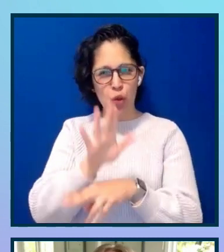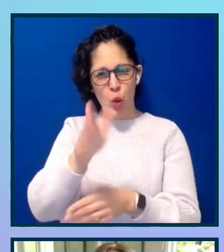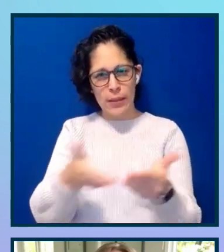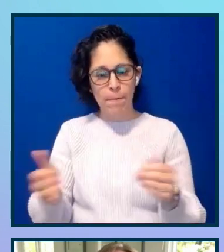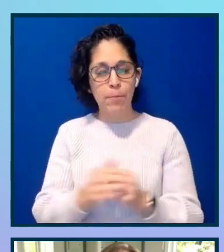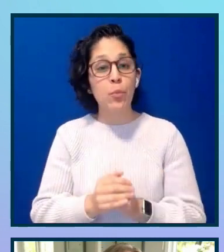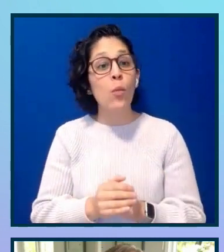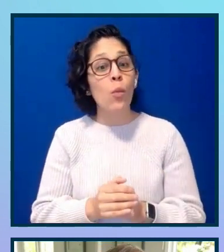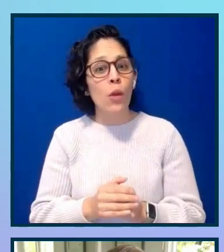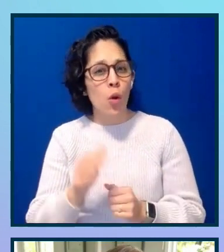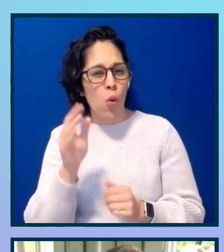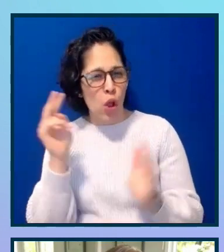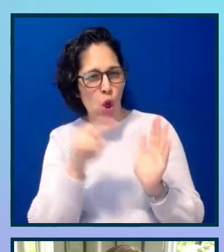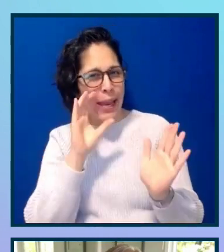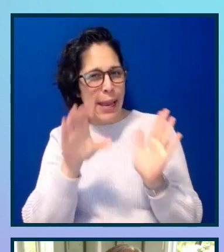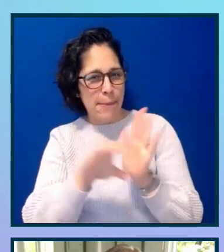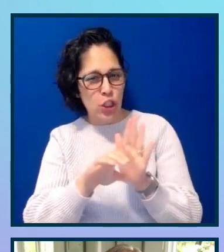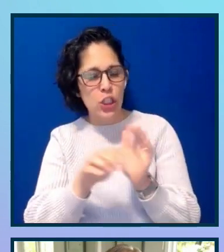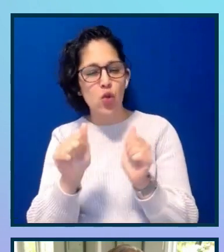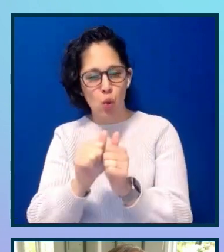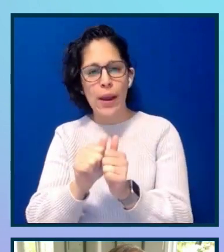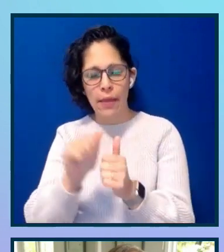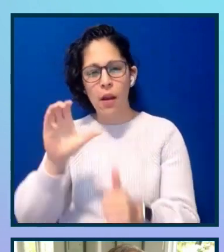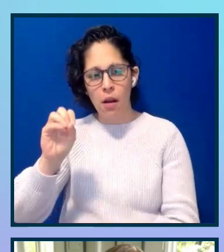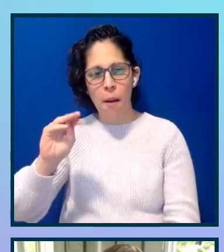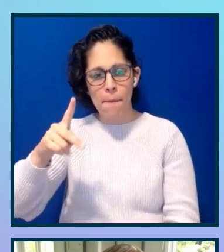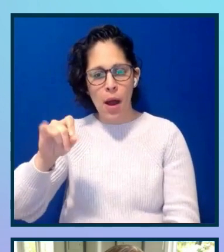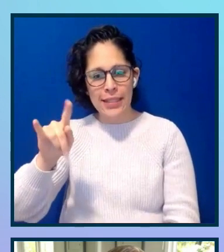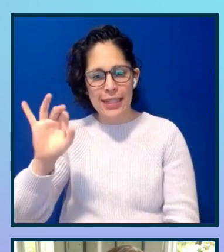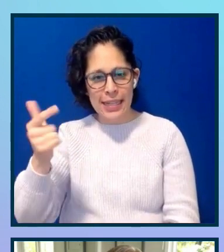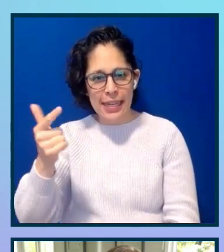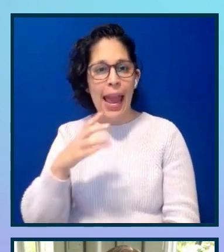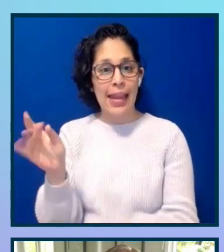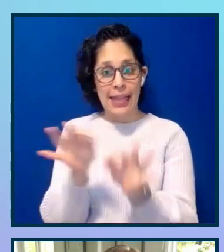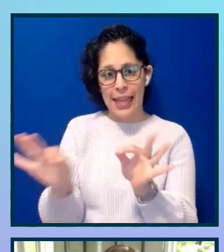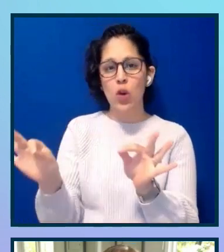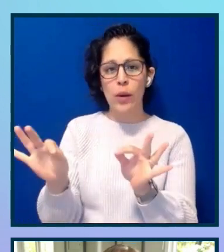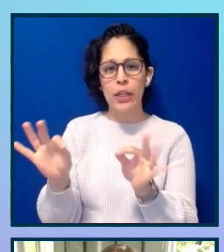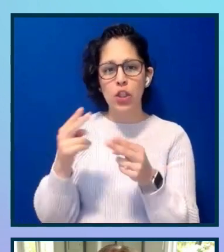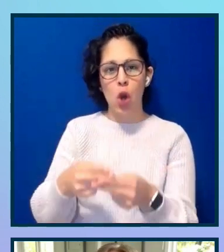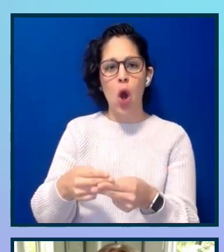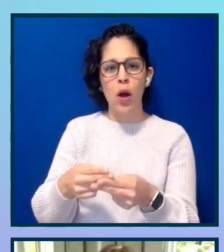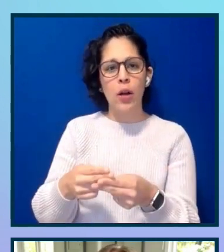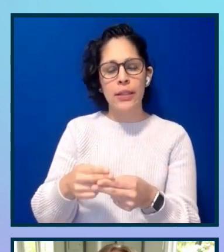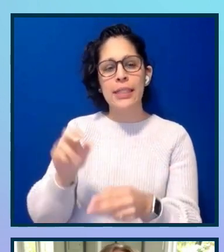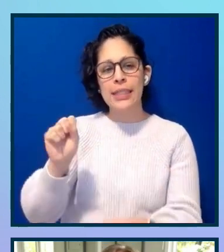We're gonna be using an open source language called StyleAbleZ to do so. And we're going to be talking